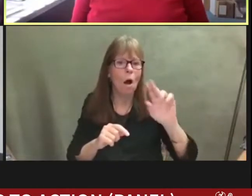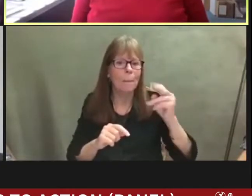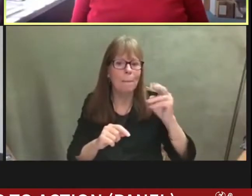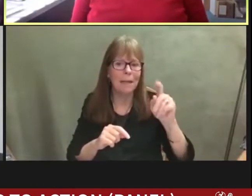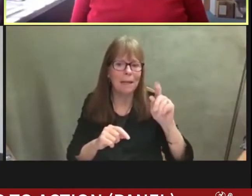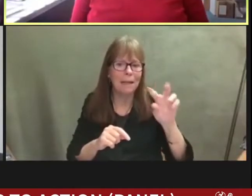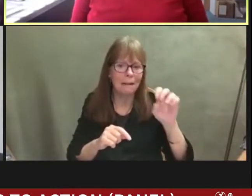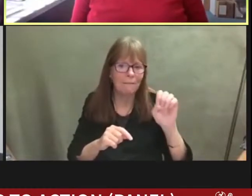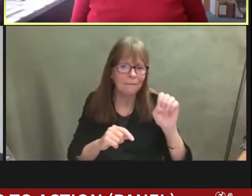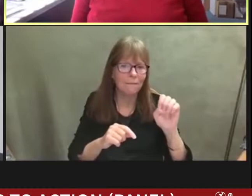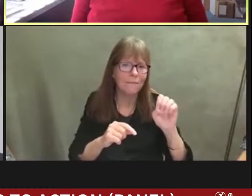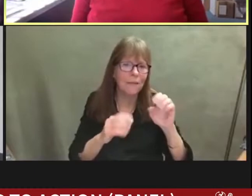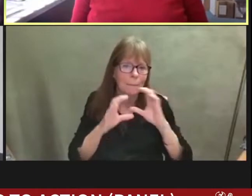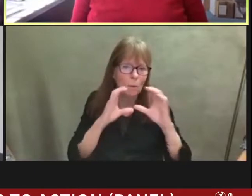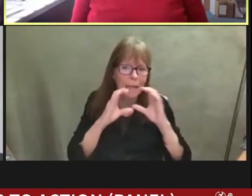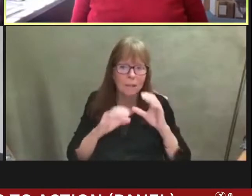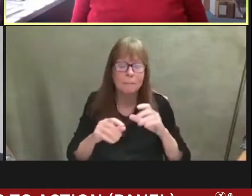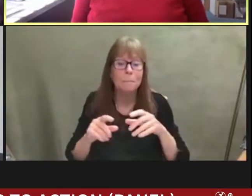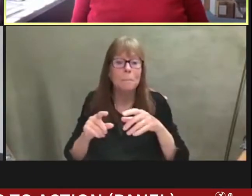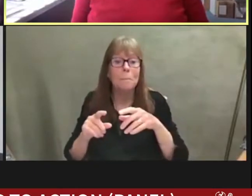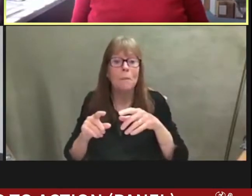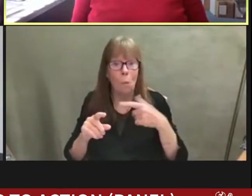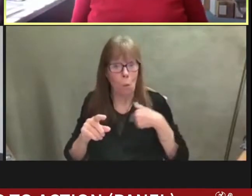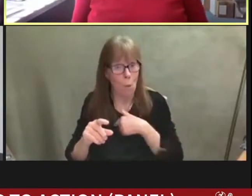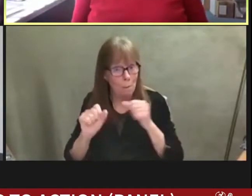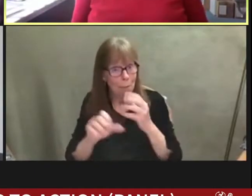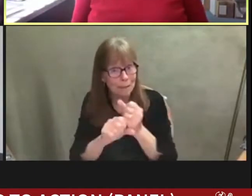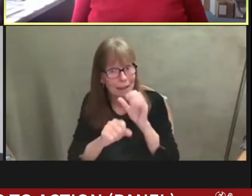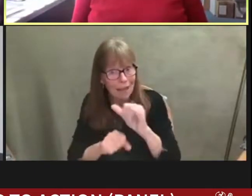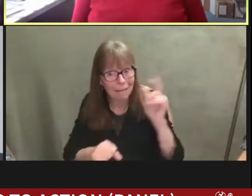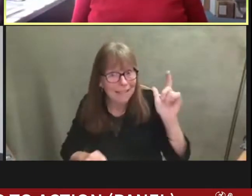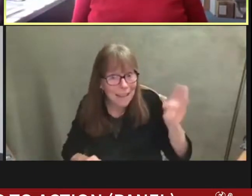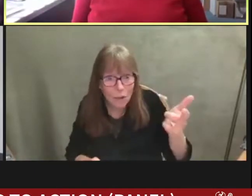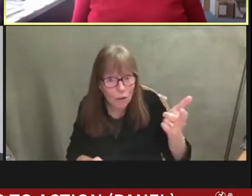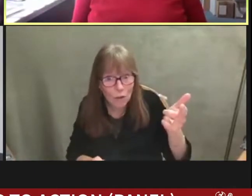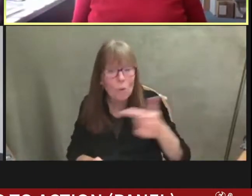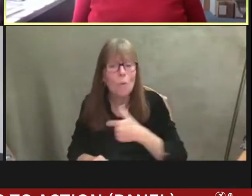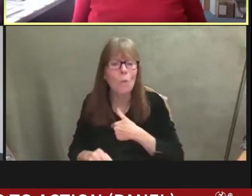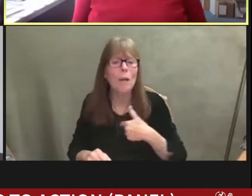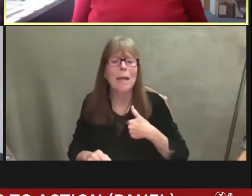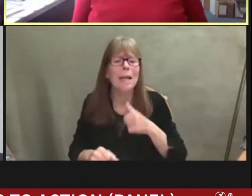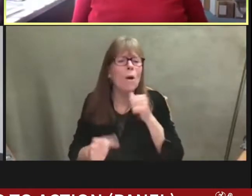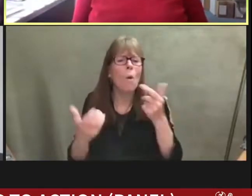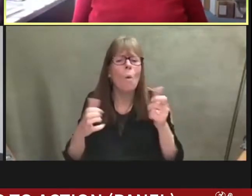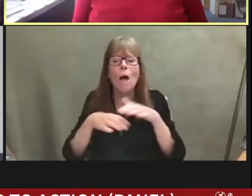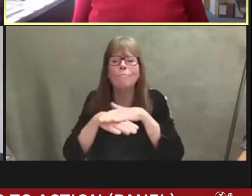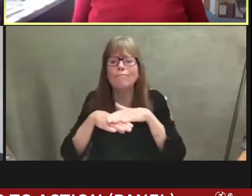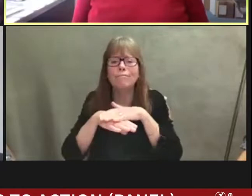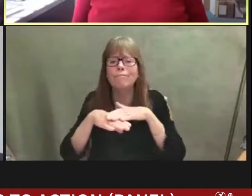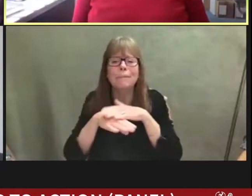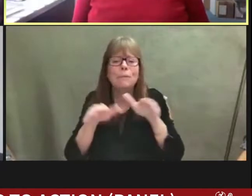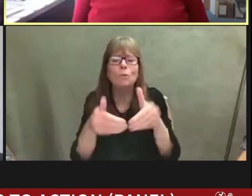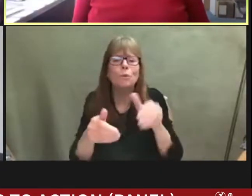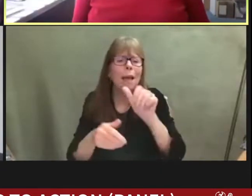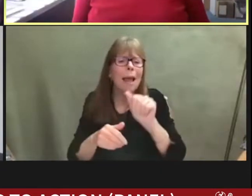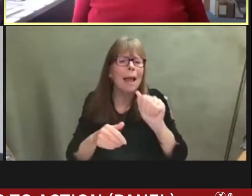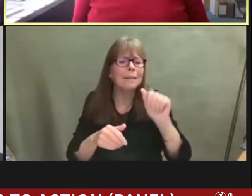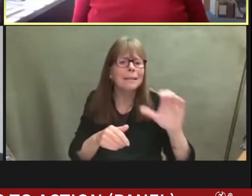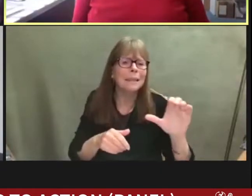And so, it's really important that people not just be introduced to AAC when they're—augmentative